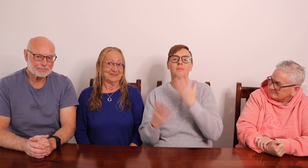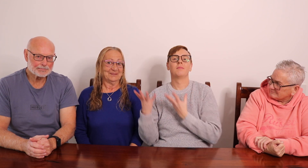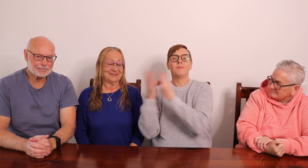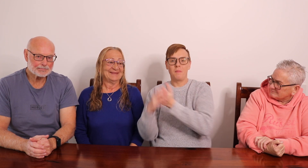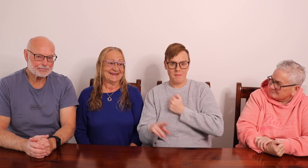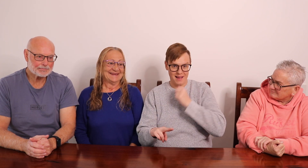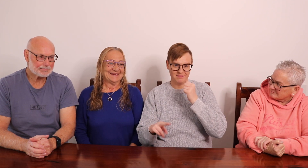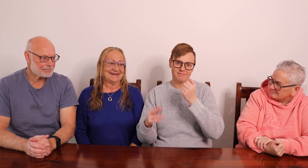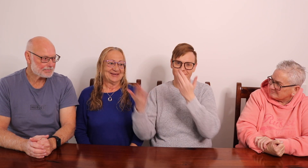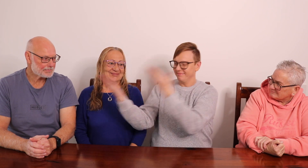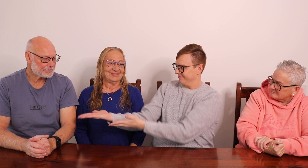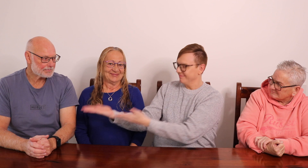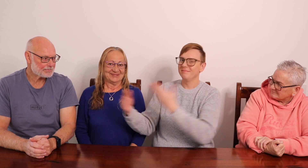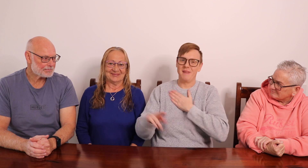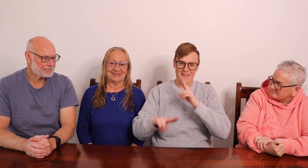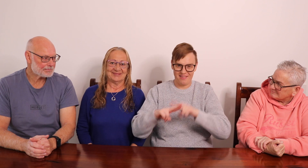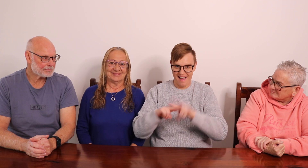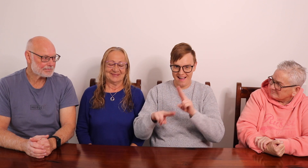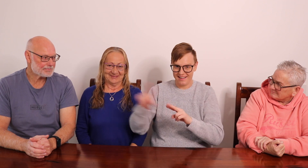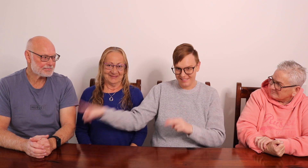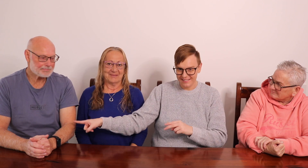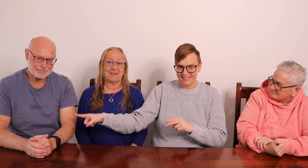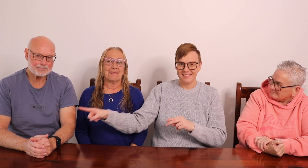And this is my Dad. My Dad.